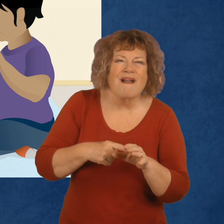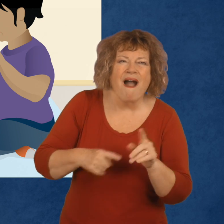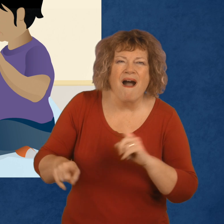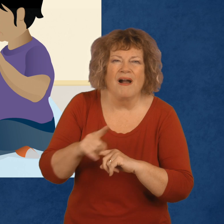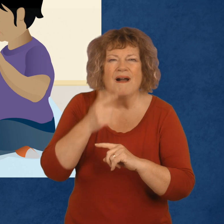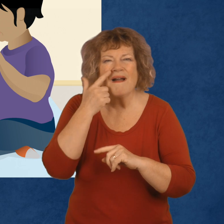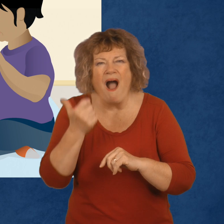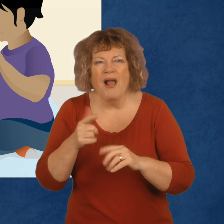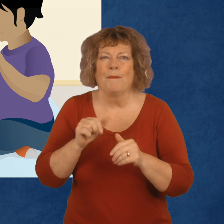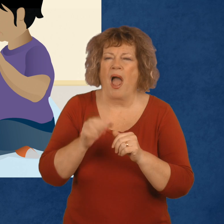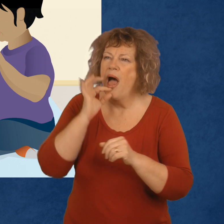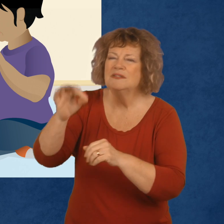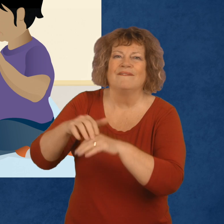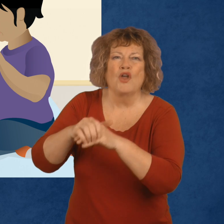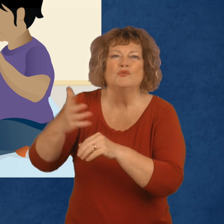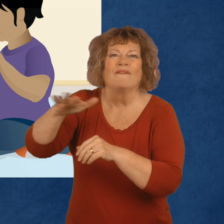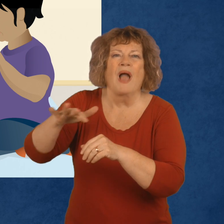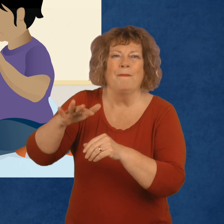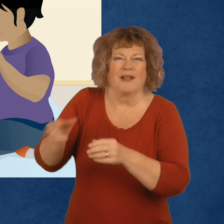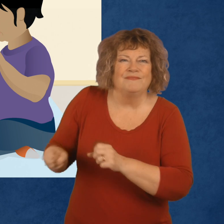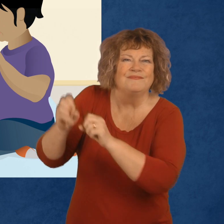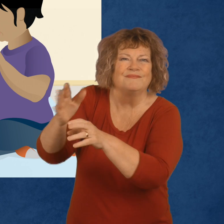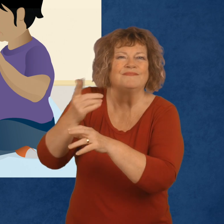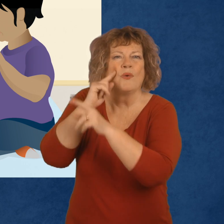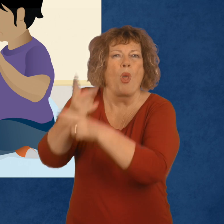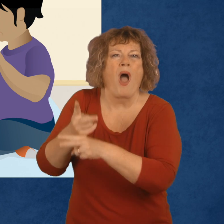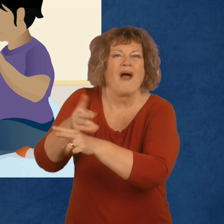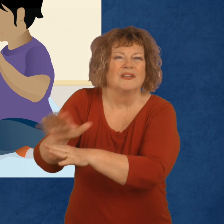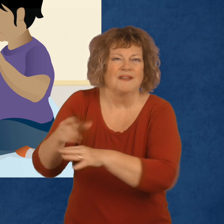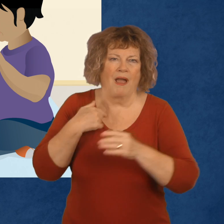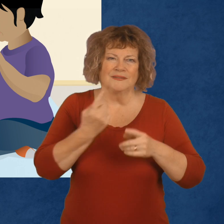This means that everyone involved will be able to focus on your case.